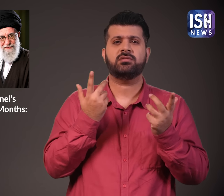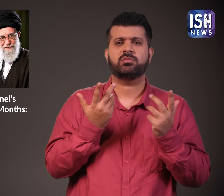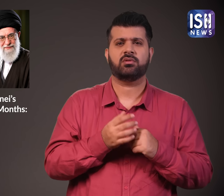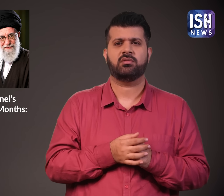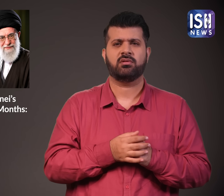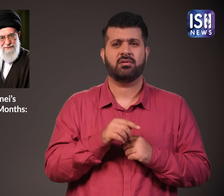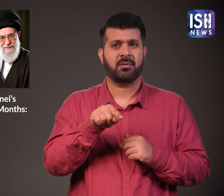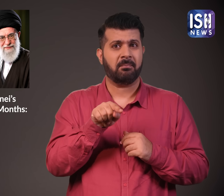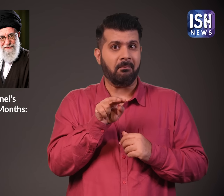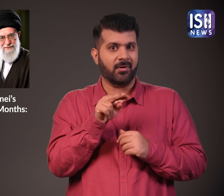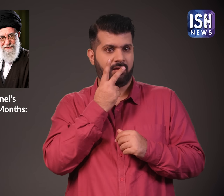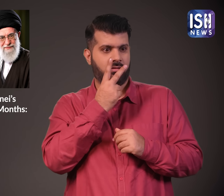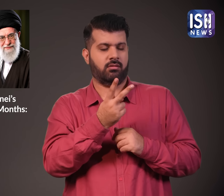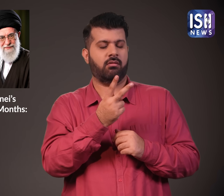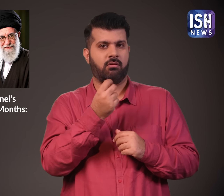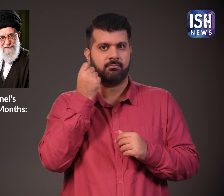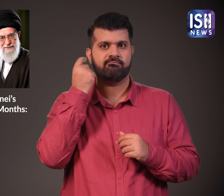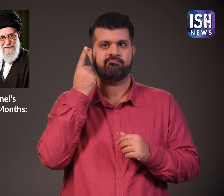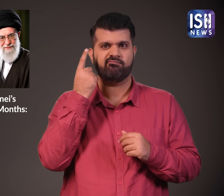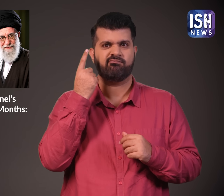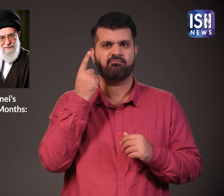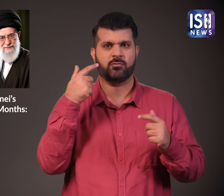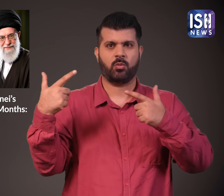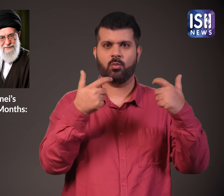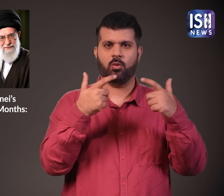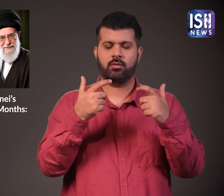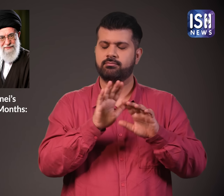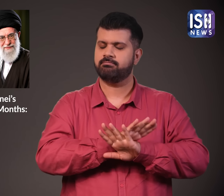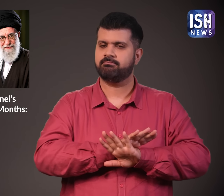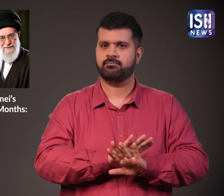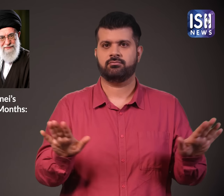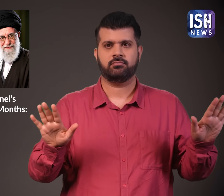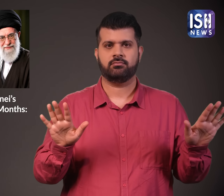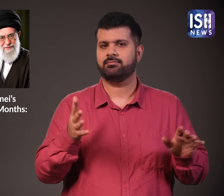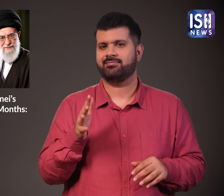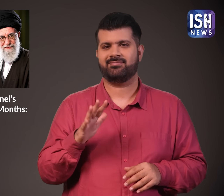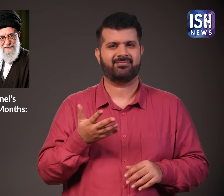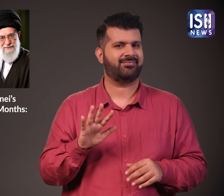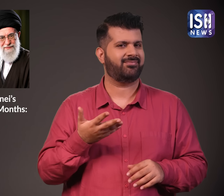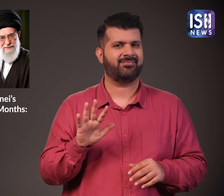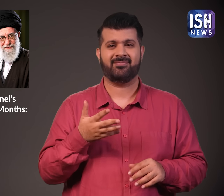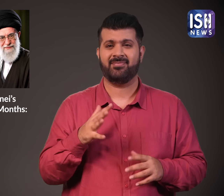However, this does not mean the end of the war.